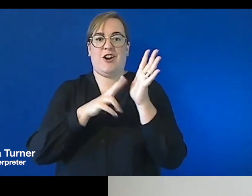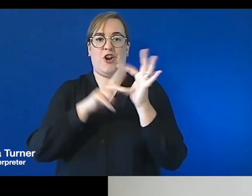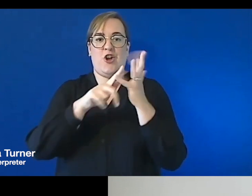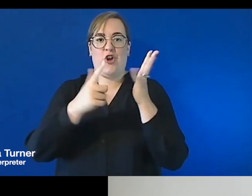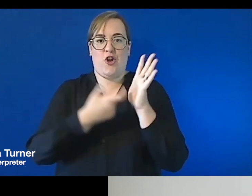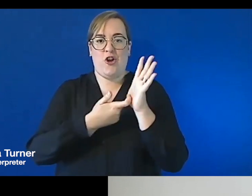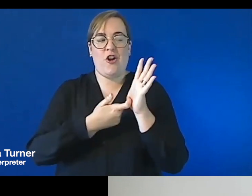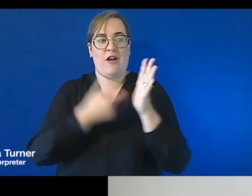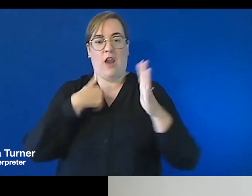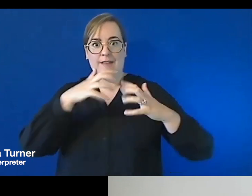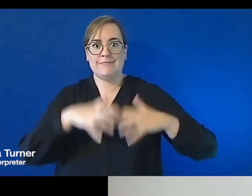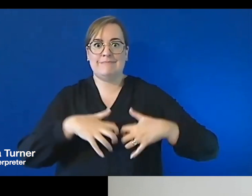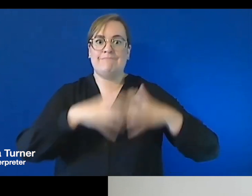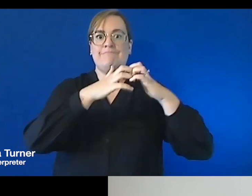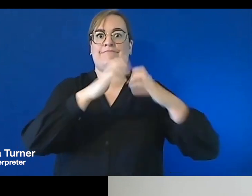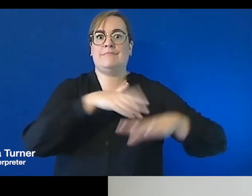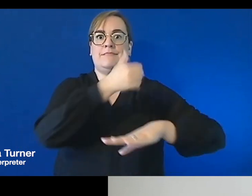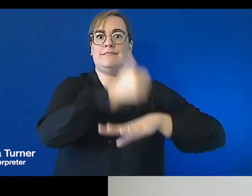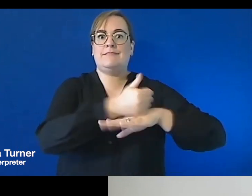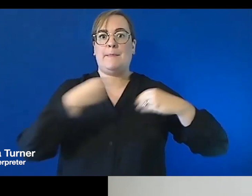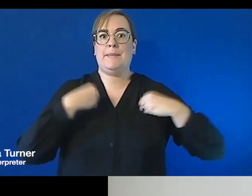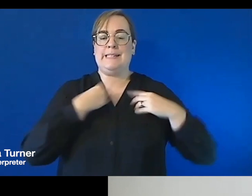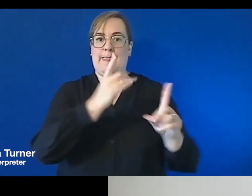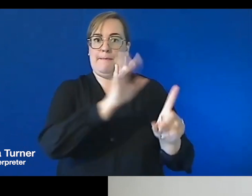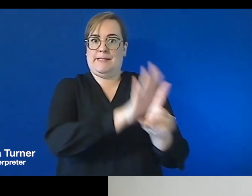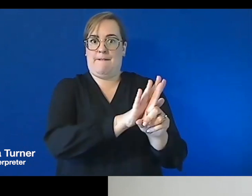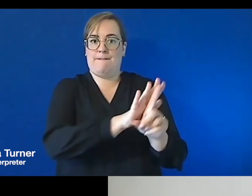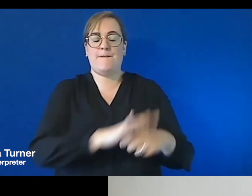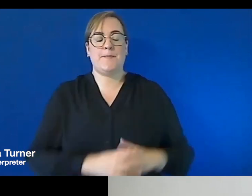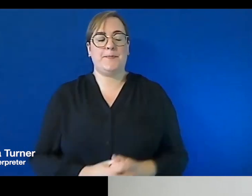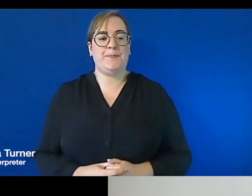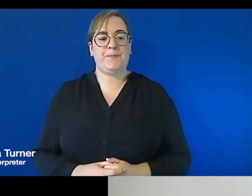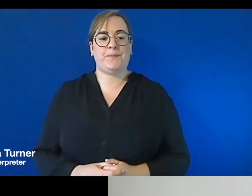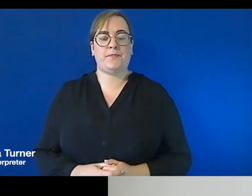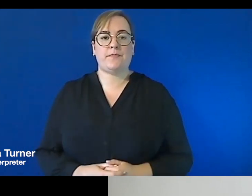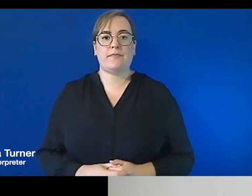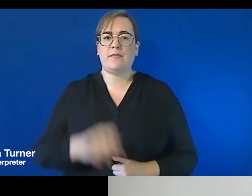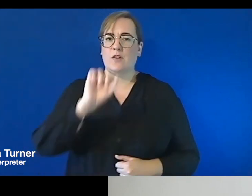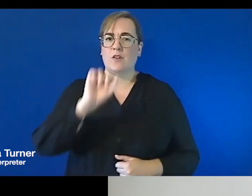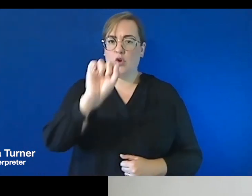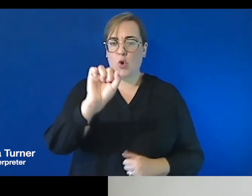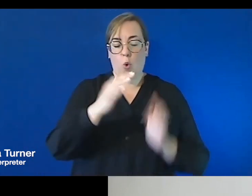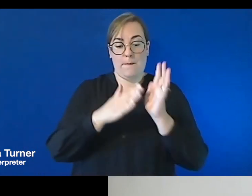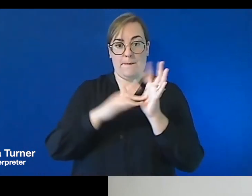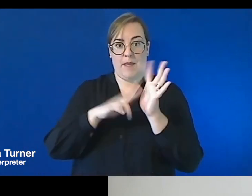to this talk. I'd love to hear, you know you're a, you're a mentor, board, owned, a board member,